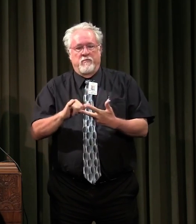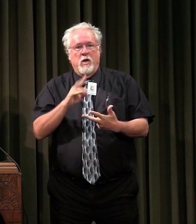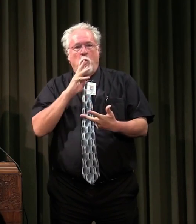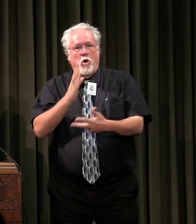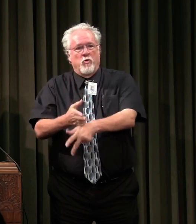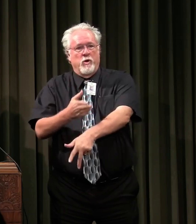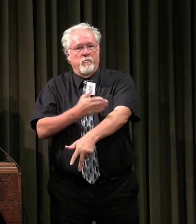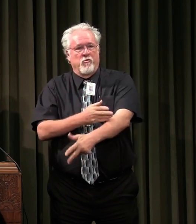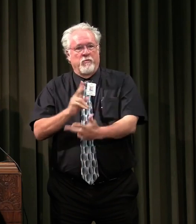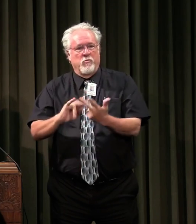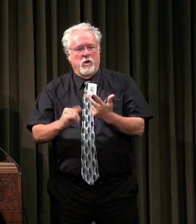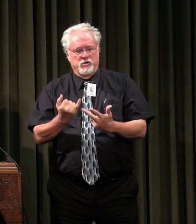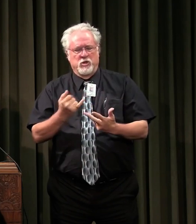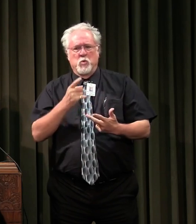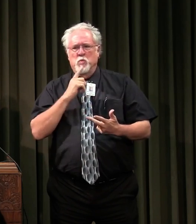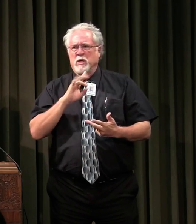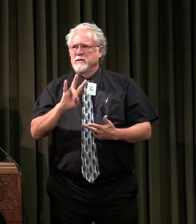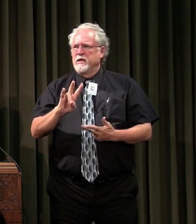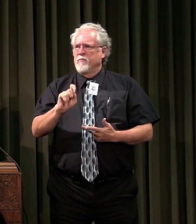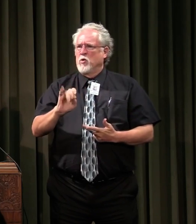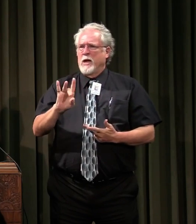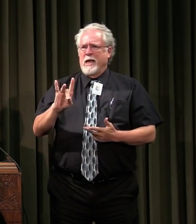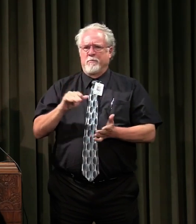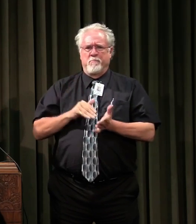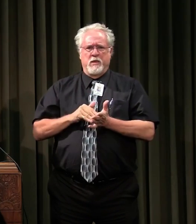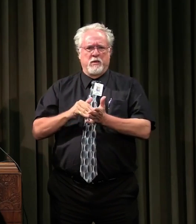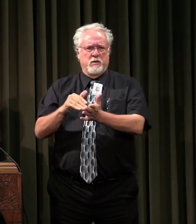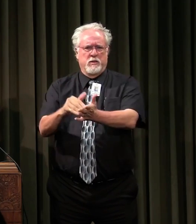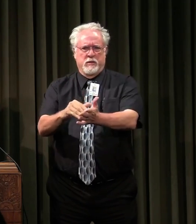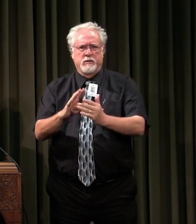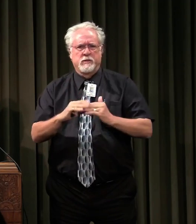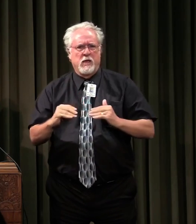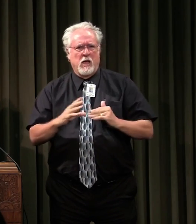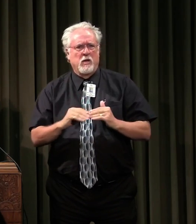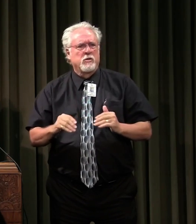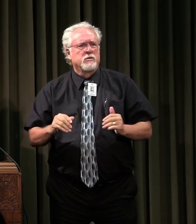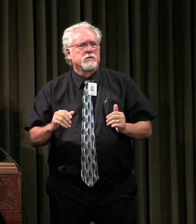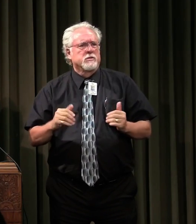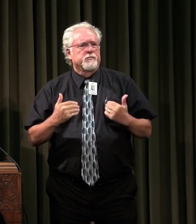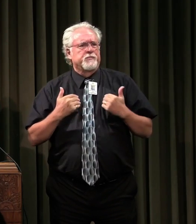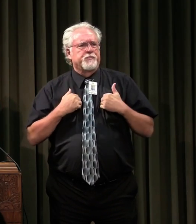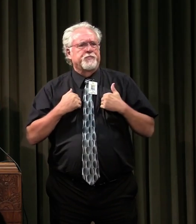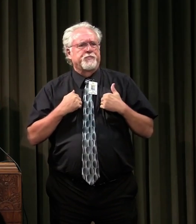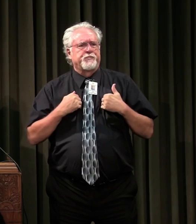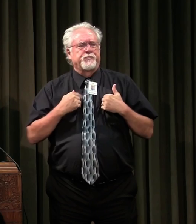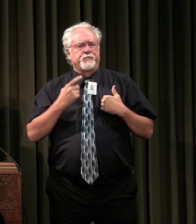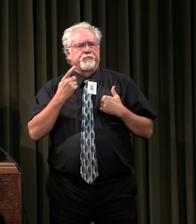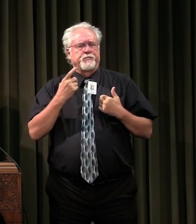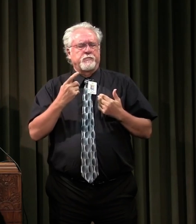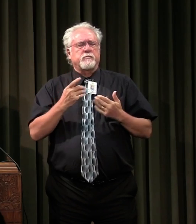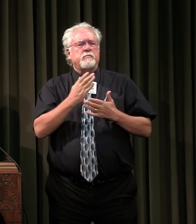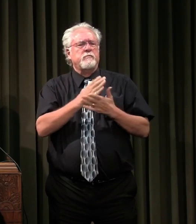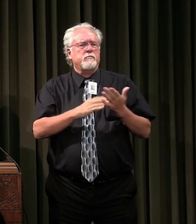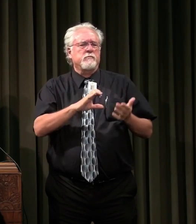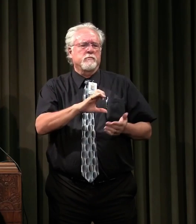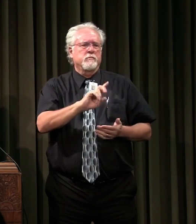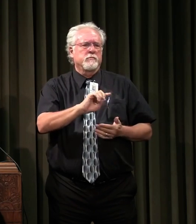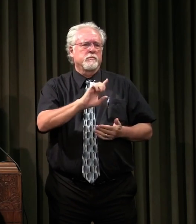in total of seven point eight million dollars that are available through three sources some of it, CDBG, some of it